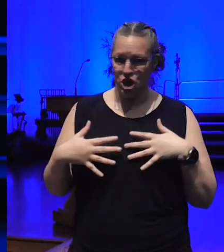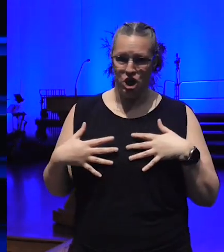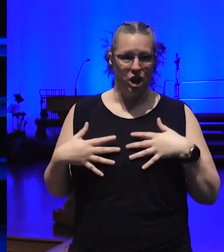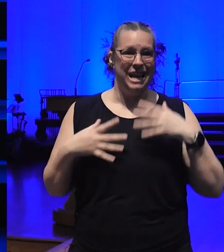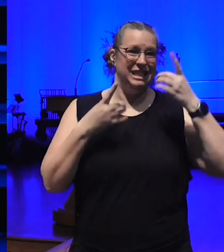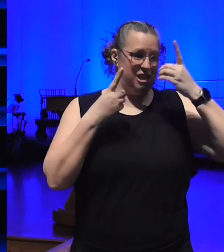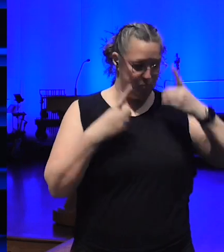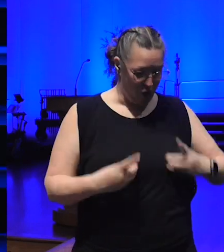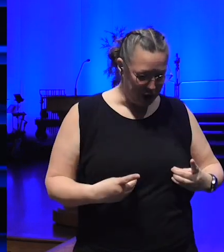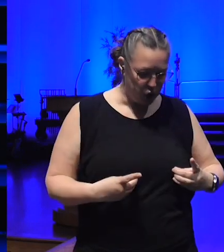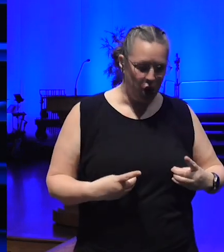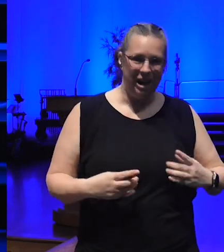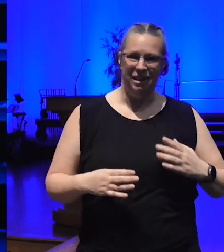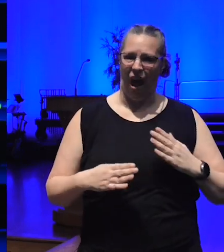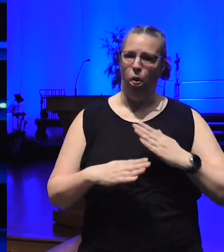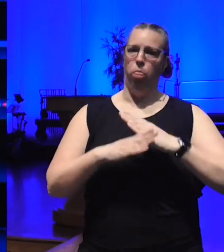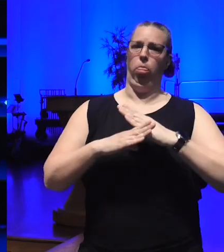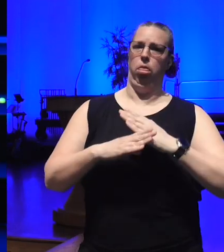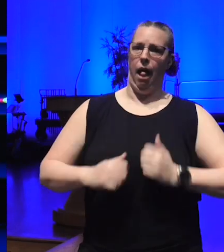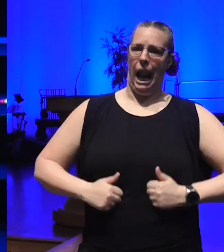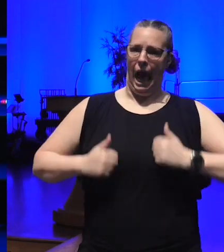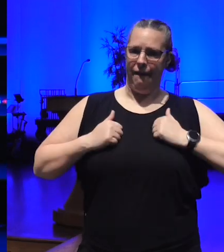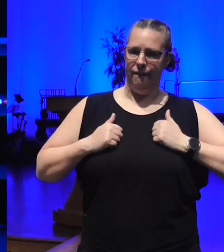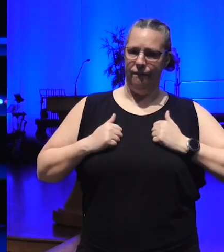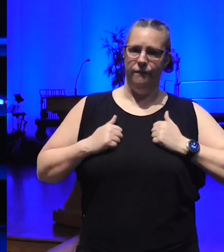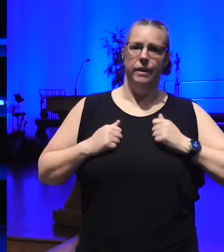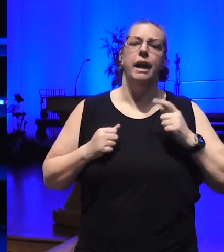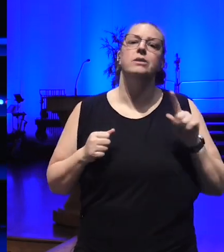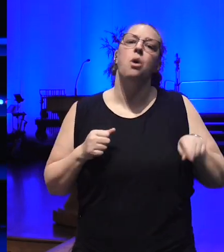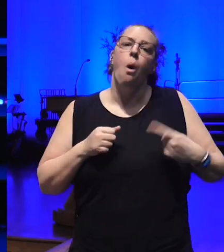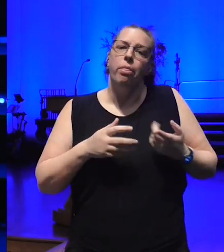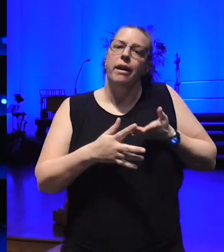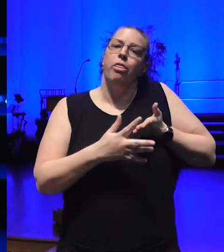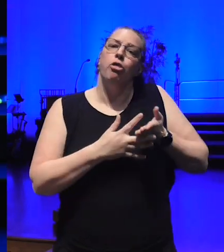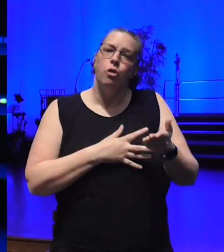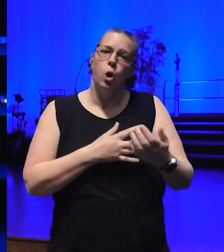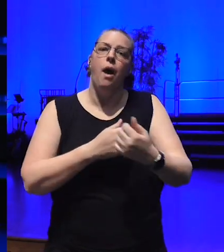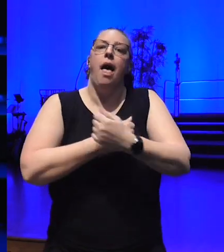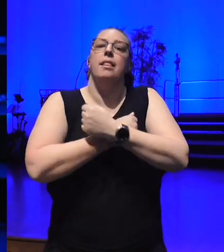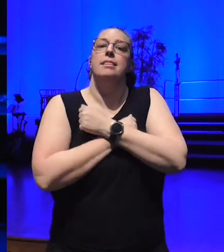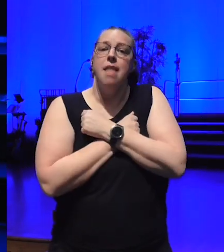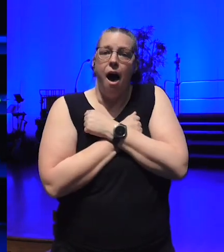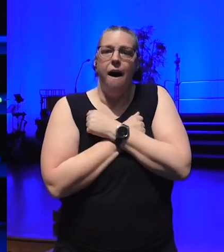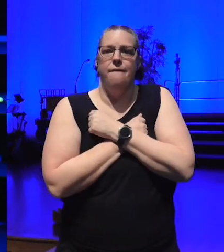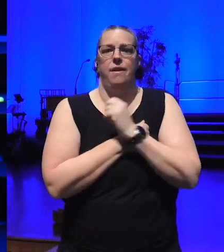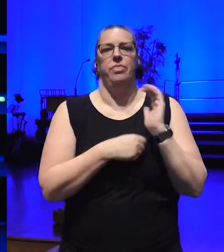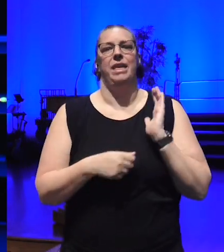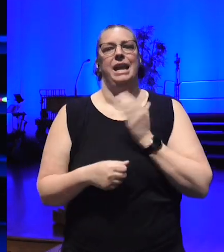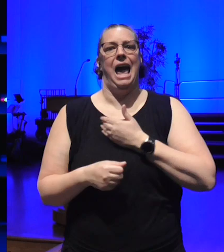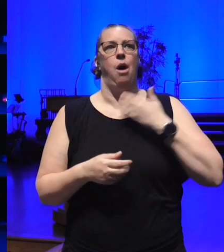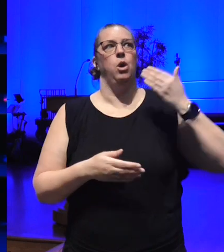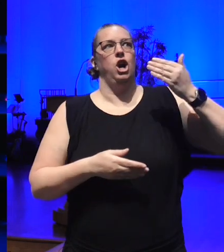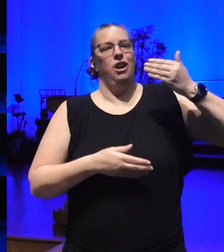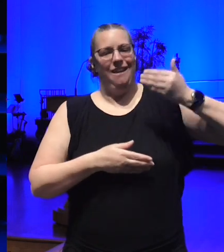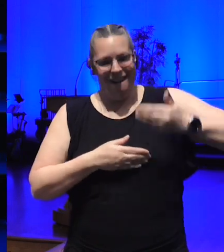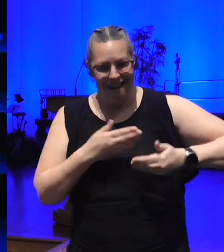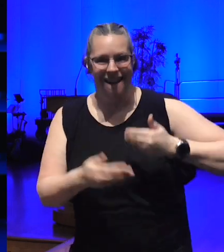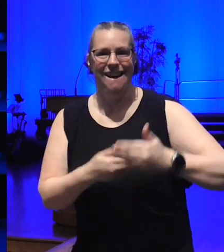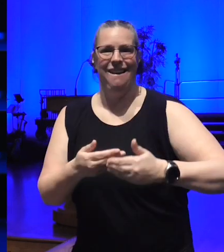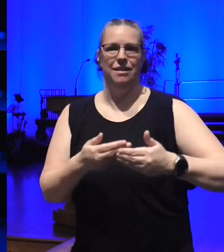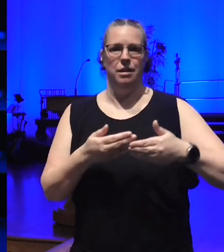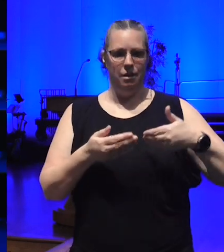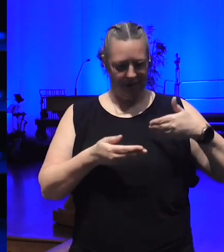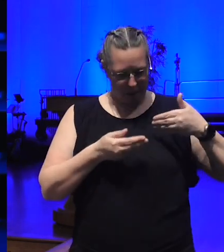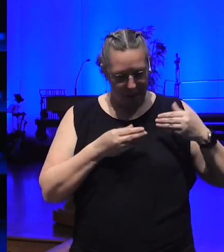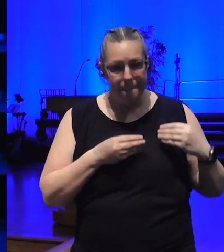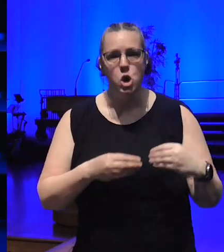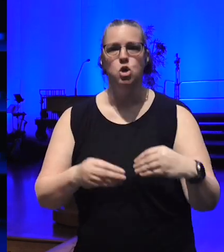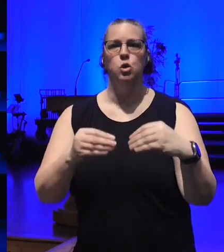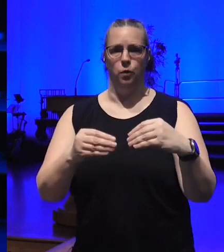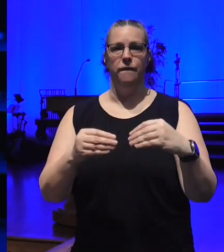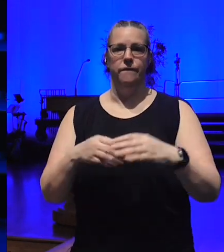to life it is only through love that we set our creative lives into motion and if you're feeling